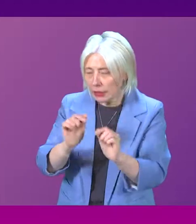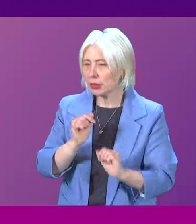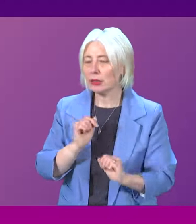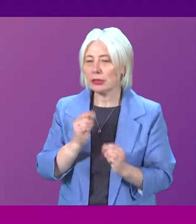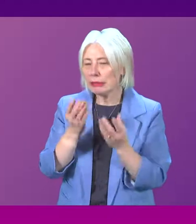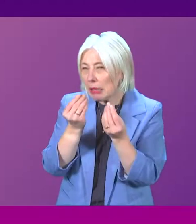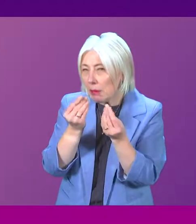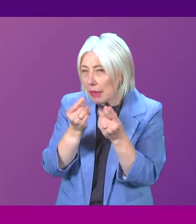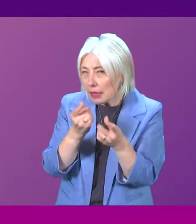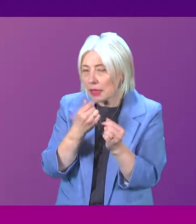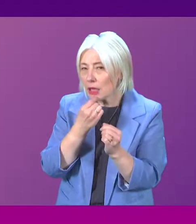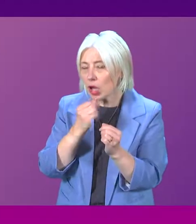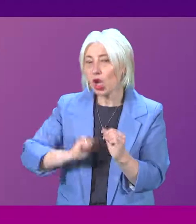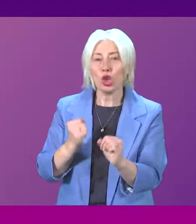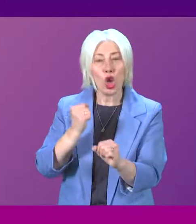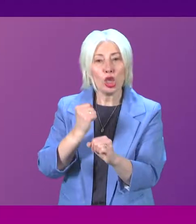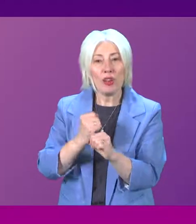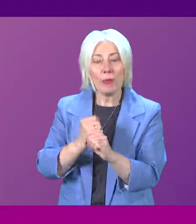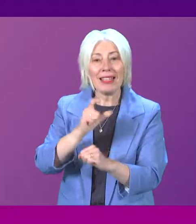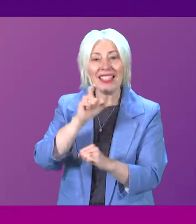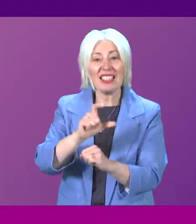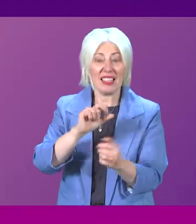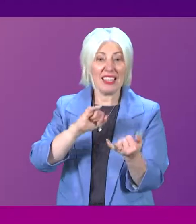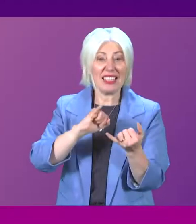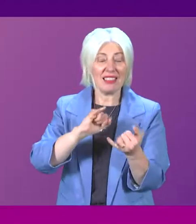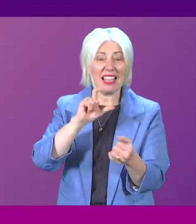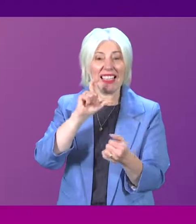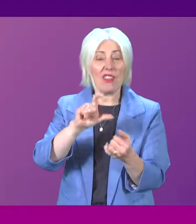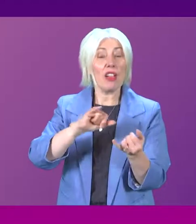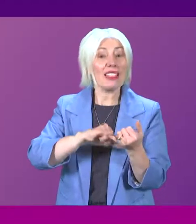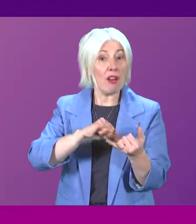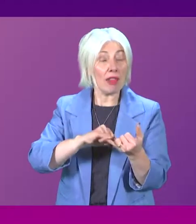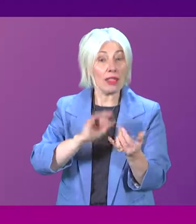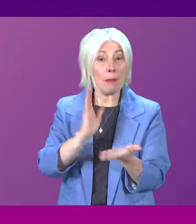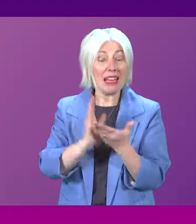Are Scottish Government civil servants directly involved with the inquiry?